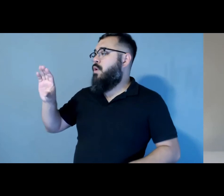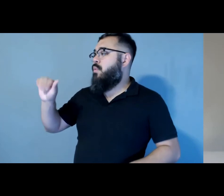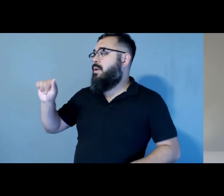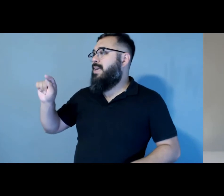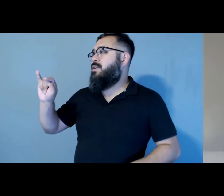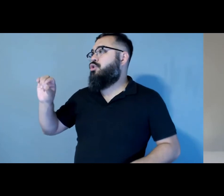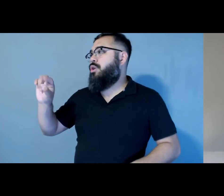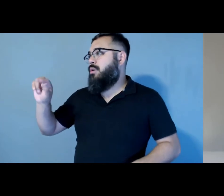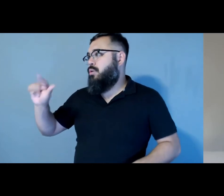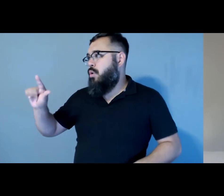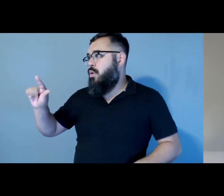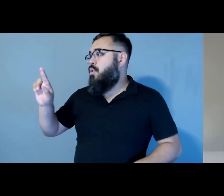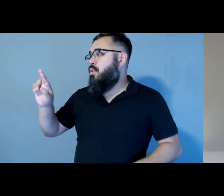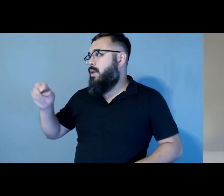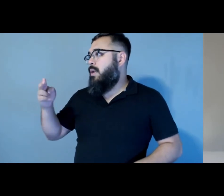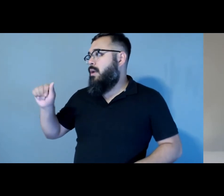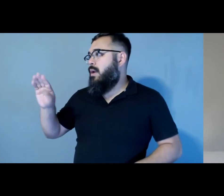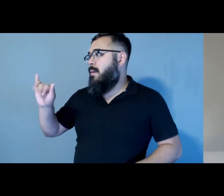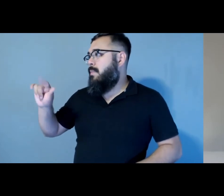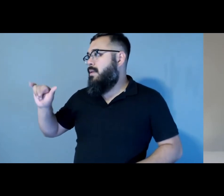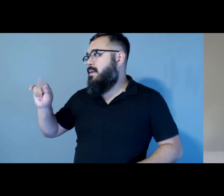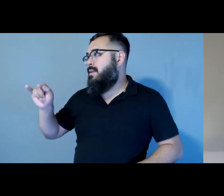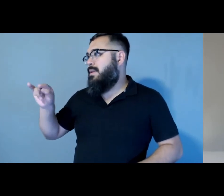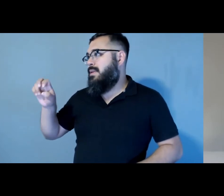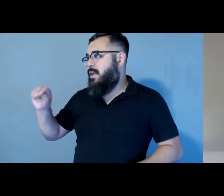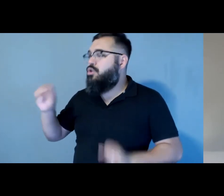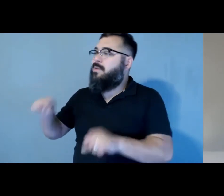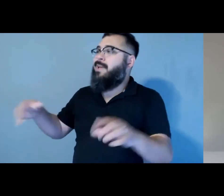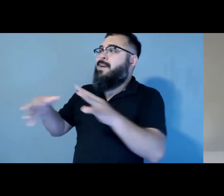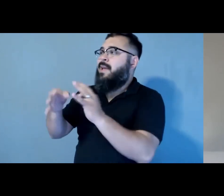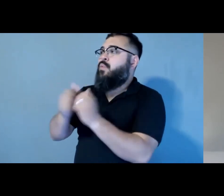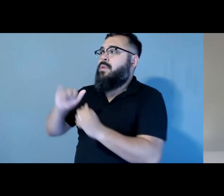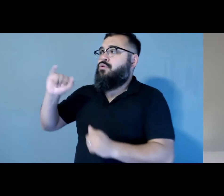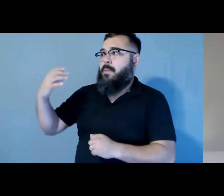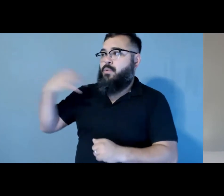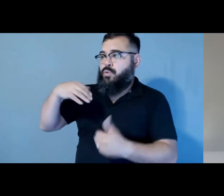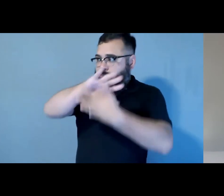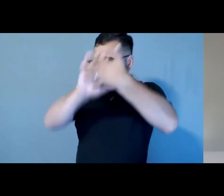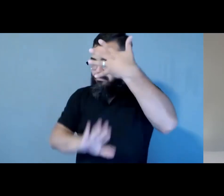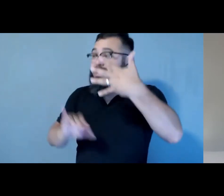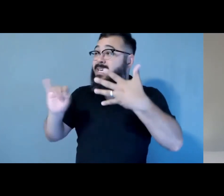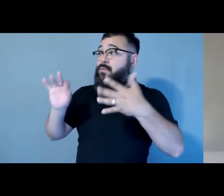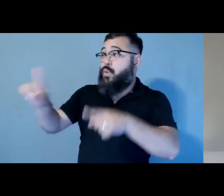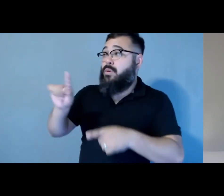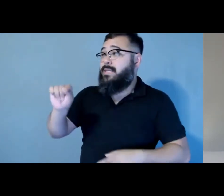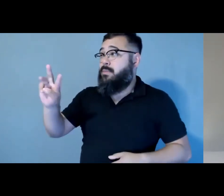who can perhaps connect you with job coaches. If you go to TWC's website, if you're not already a client,